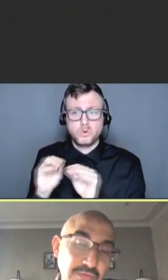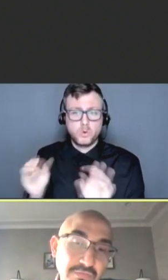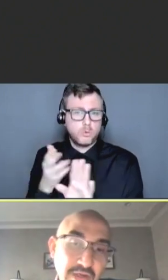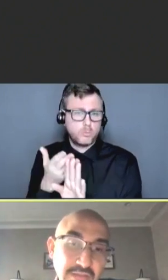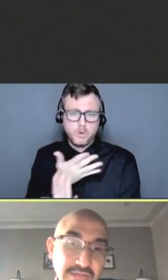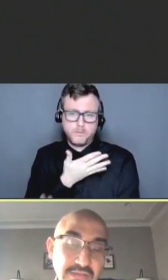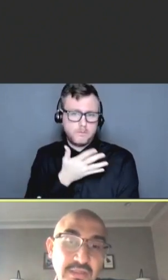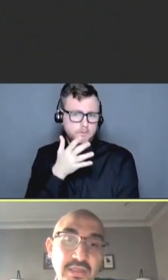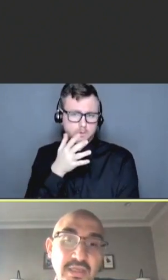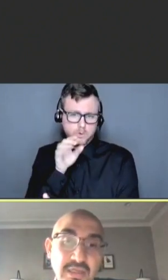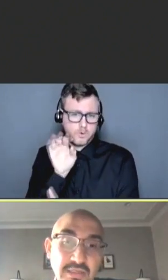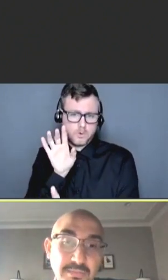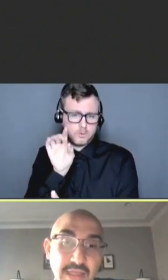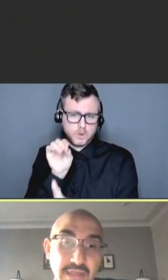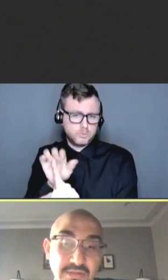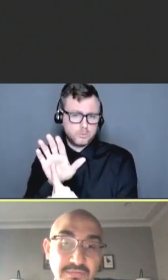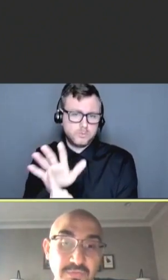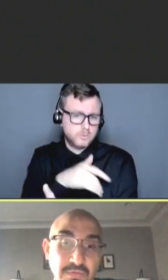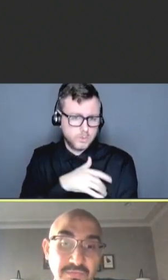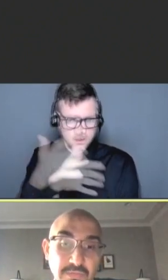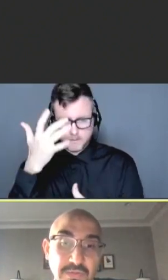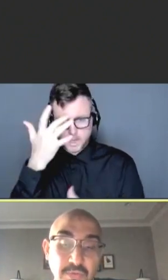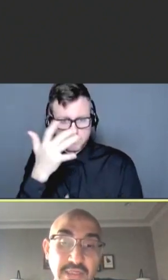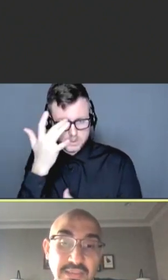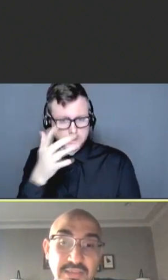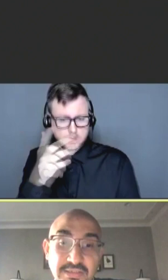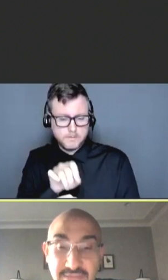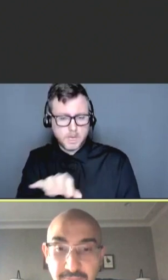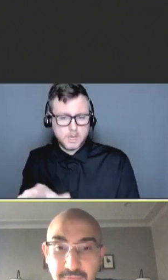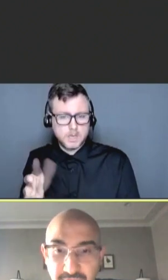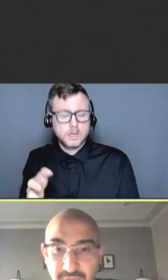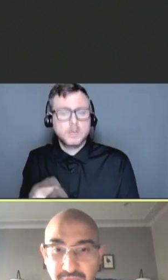to the virus, and in black, there were a few individuals who were actually tested positive for